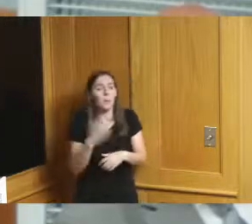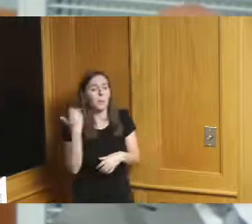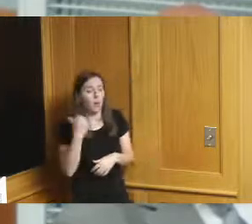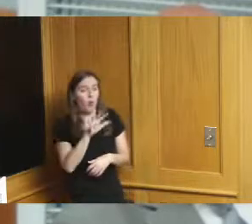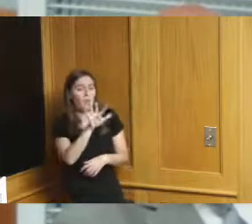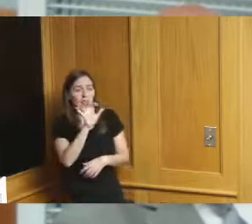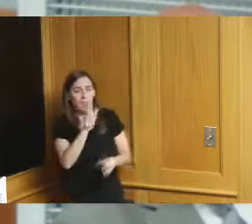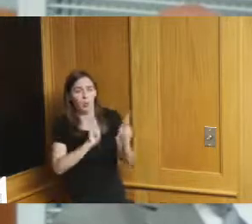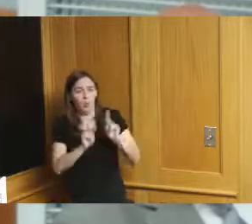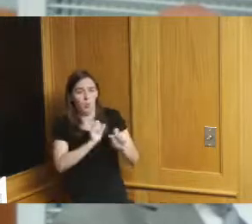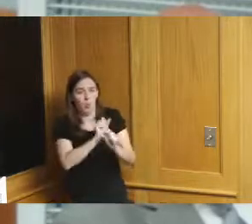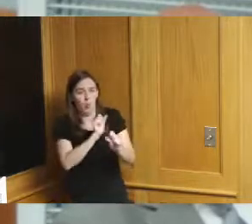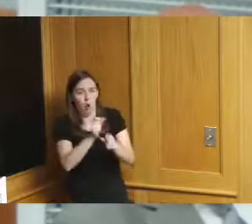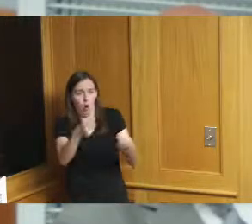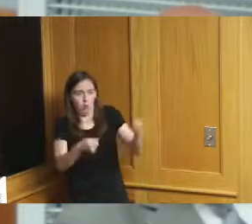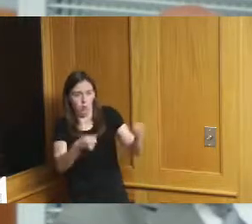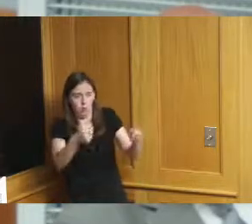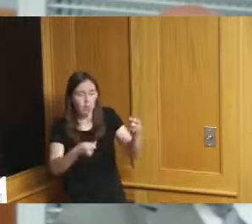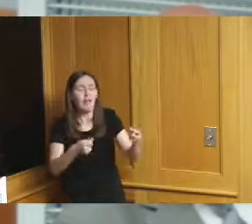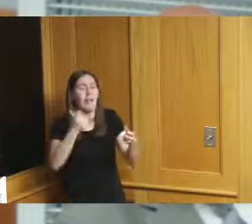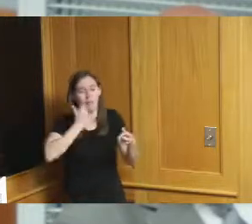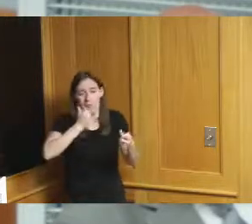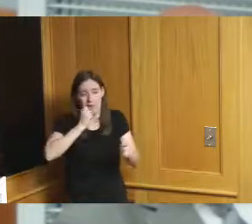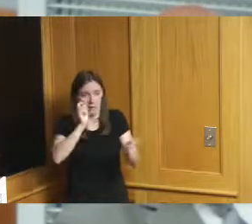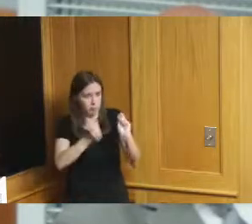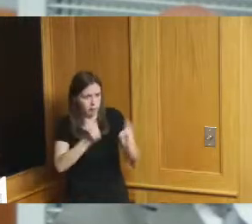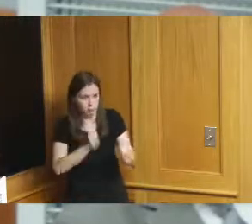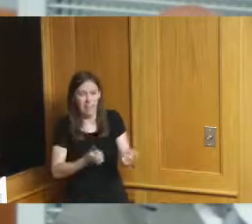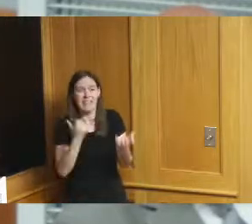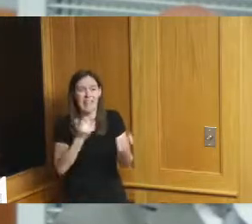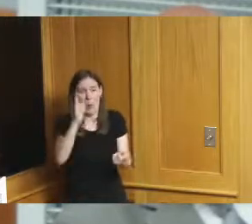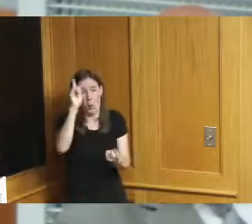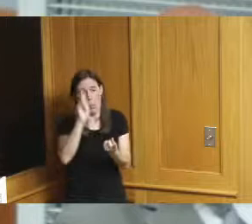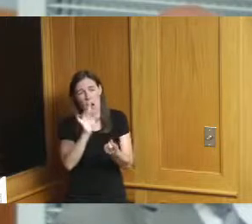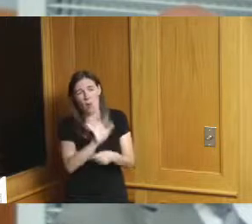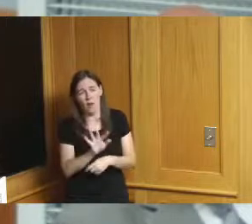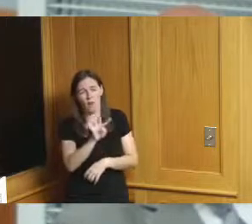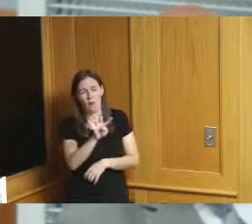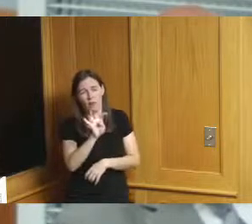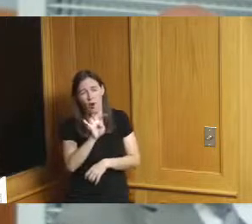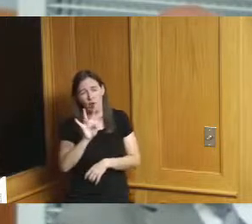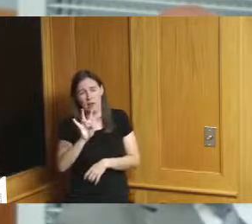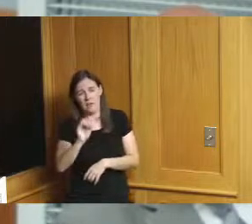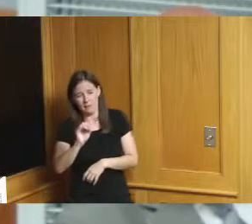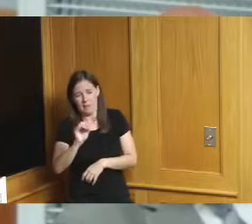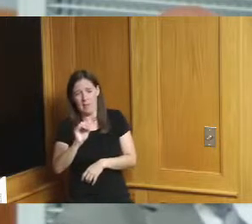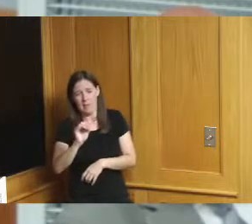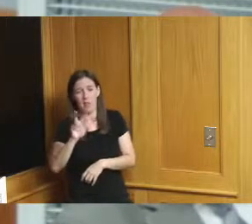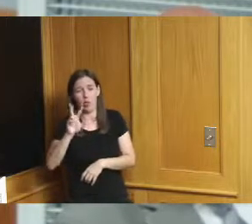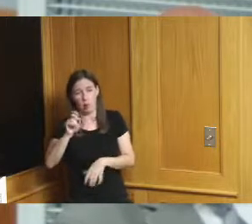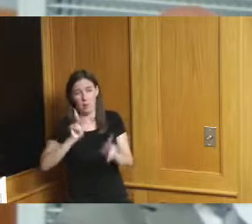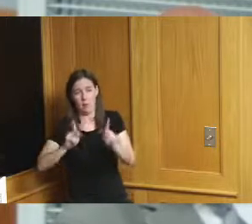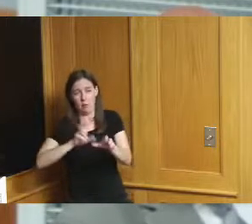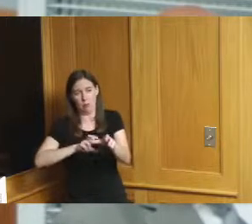united changes on a daily basis we're now down to about 470 operators the other thing we're facing